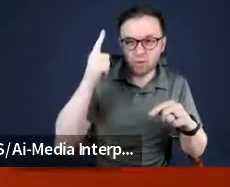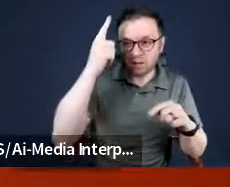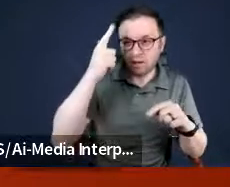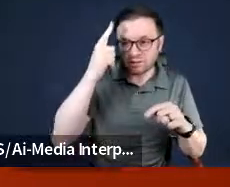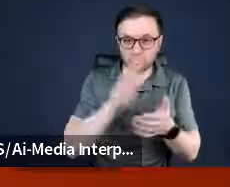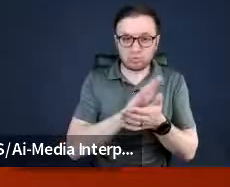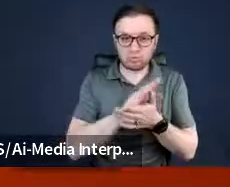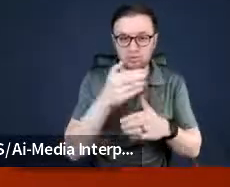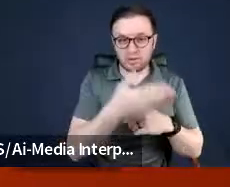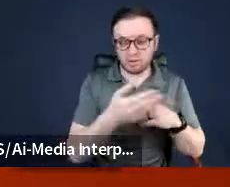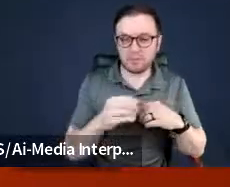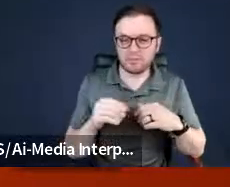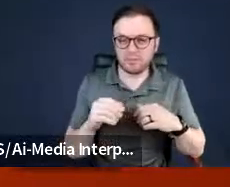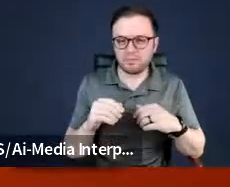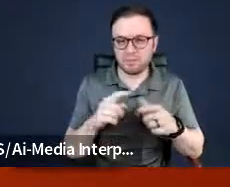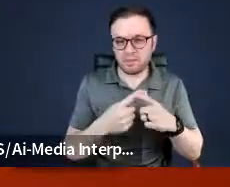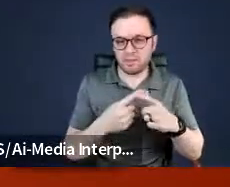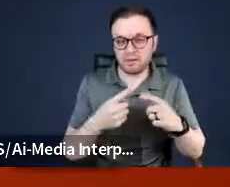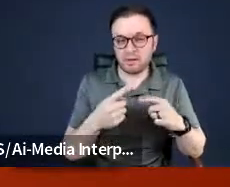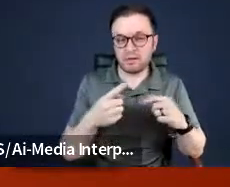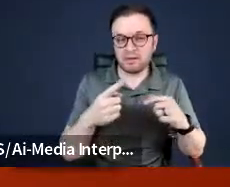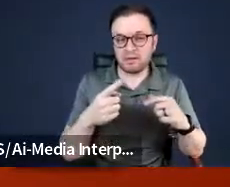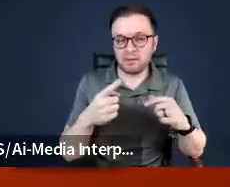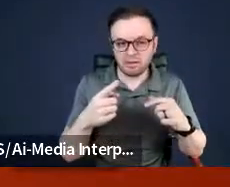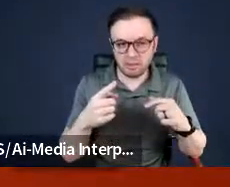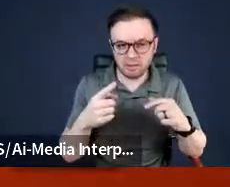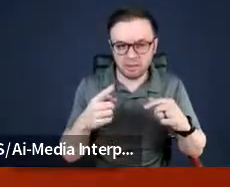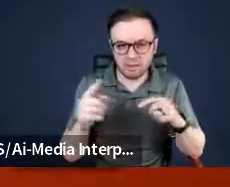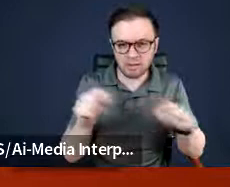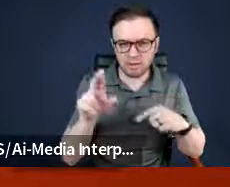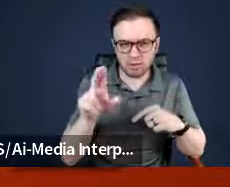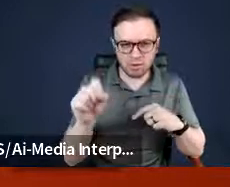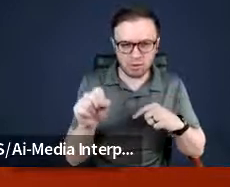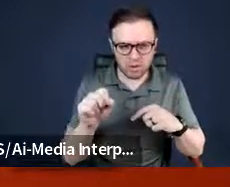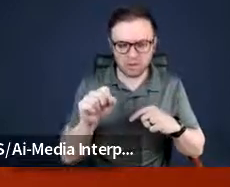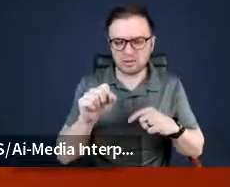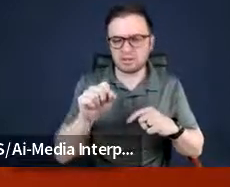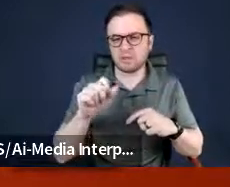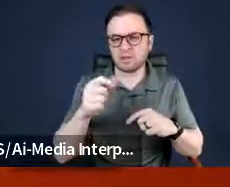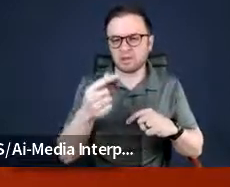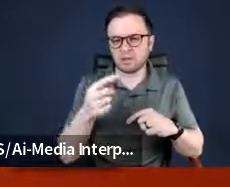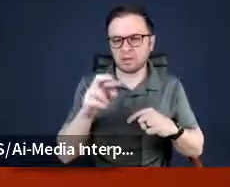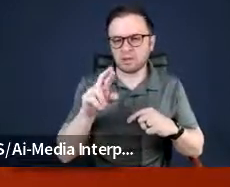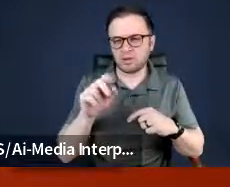originally from the UK, went to school in London and leads , came to the US